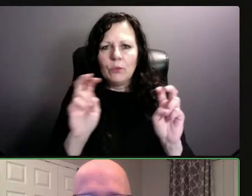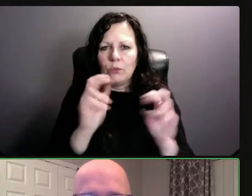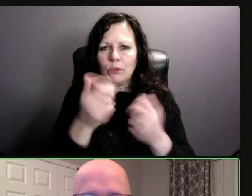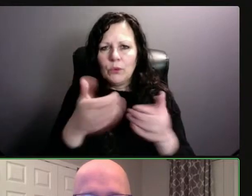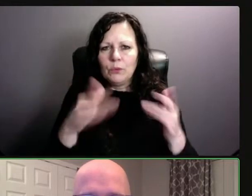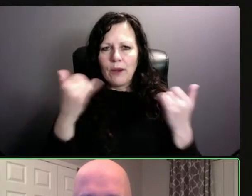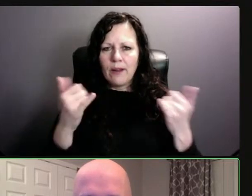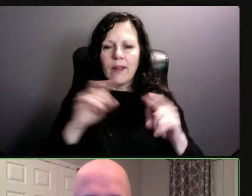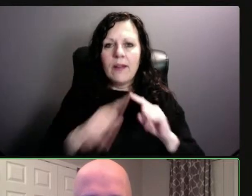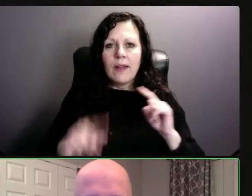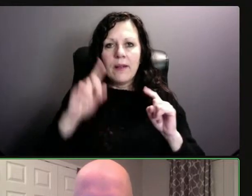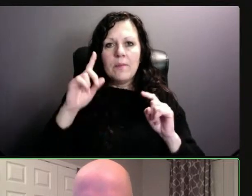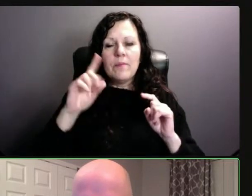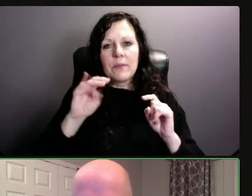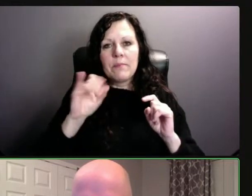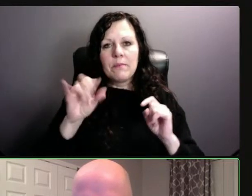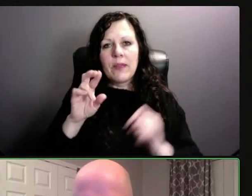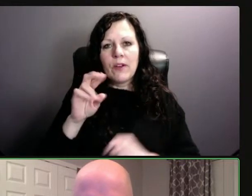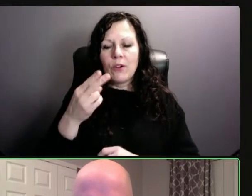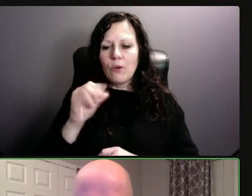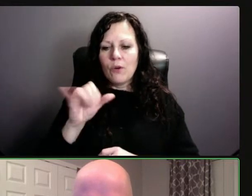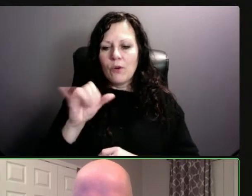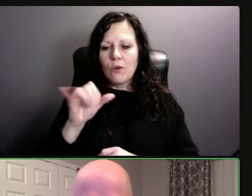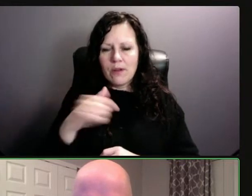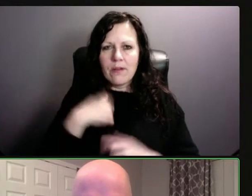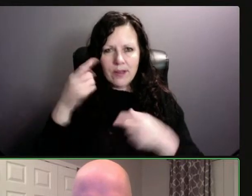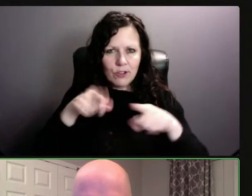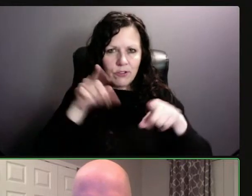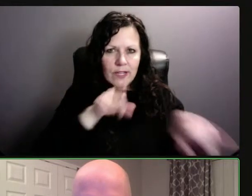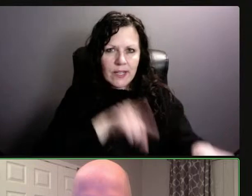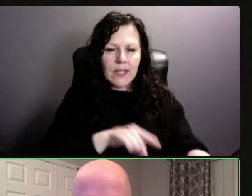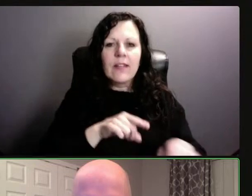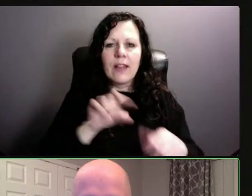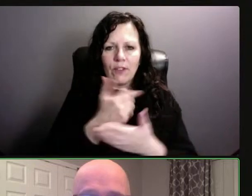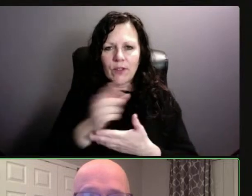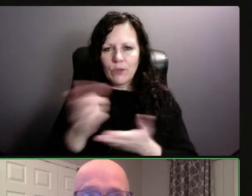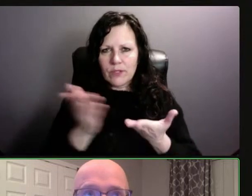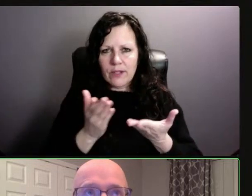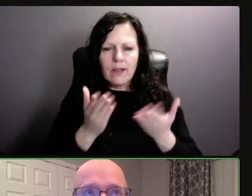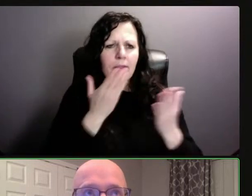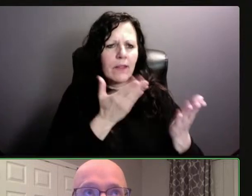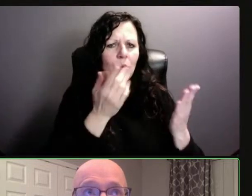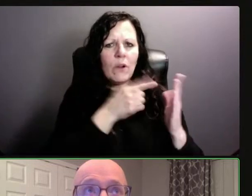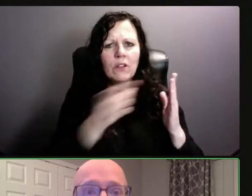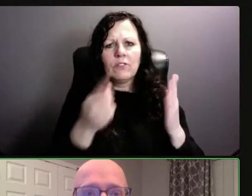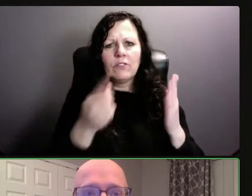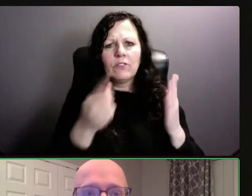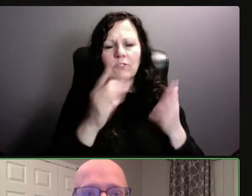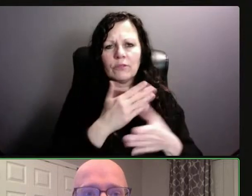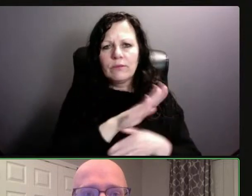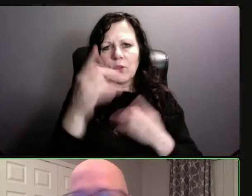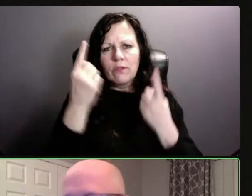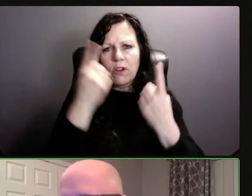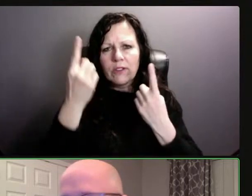I DON'T KNOW. I CAN'T SEE WHO'S IN THE ROOM VERY WELL RIGHT NOW. I AGREE WITH MAYOR HOYT ON ALL